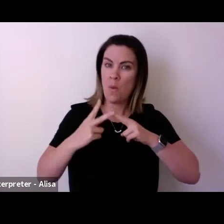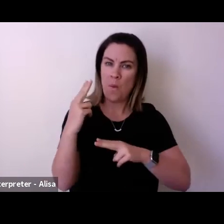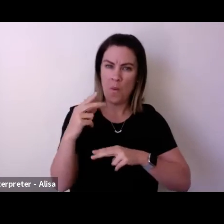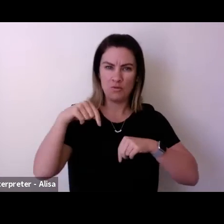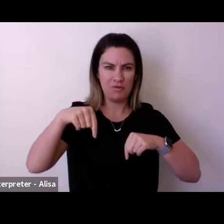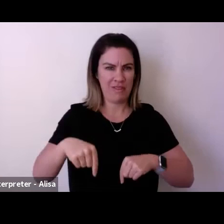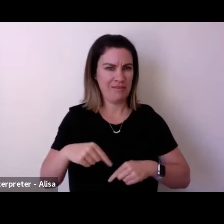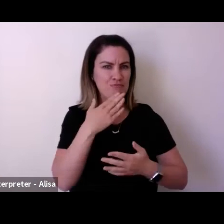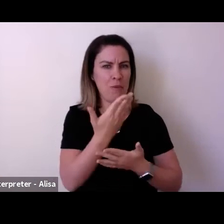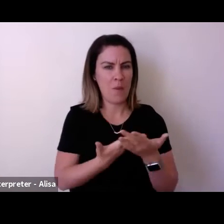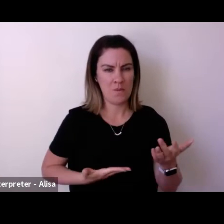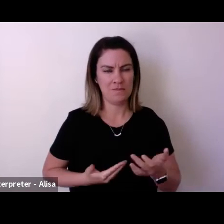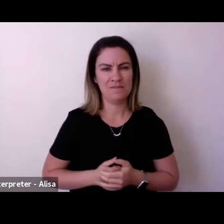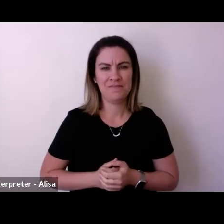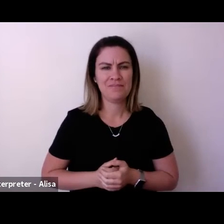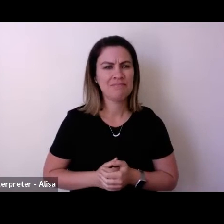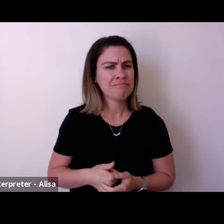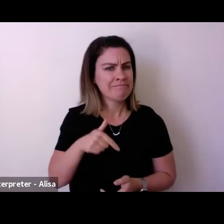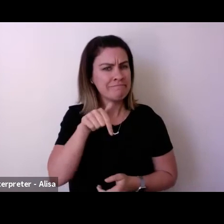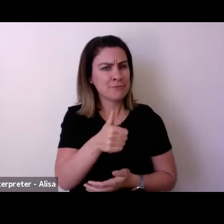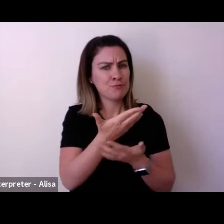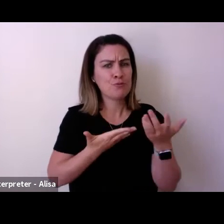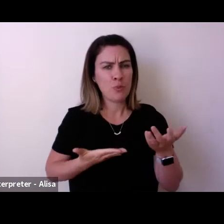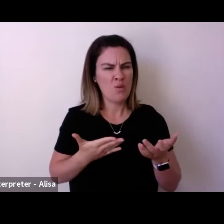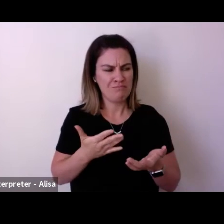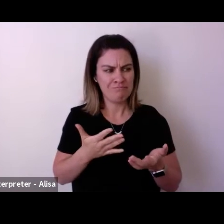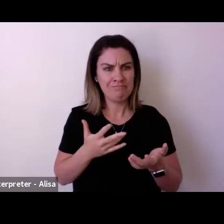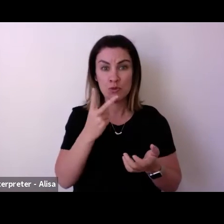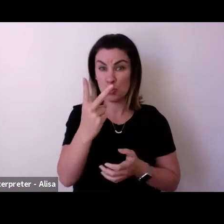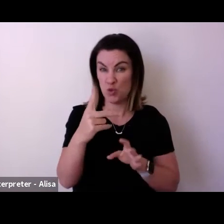This report as a result of a two-year research partnership between the Australia Council